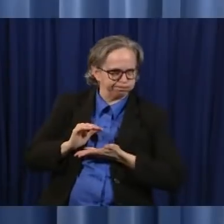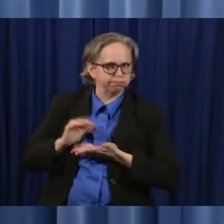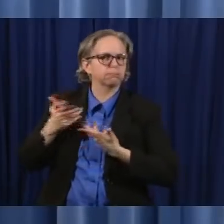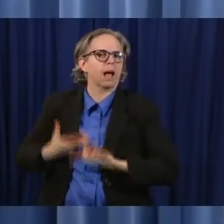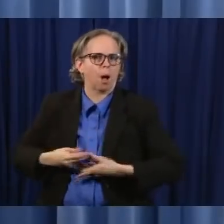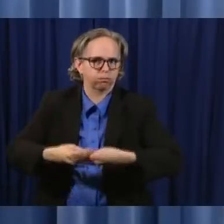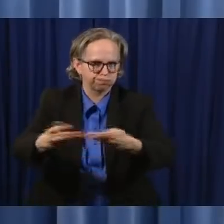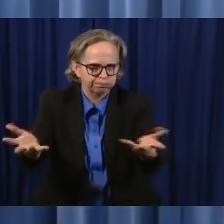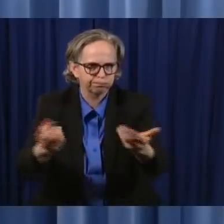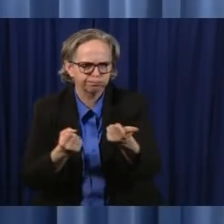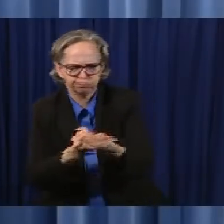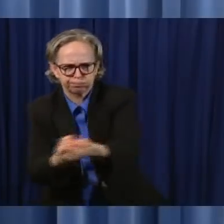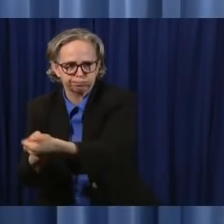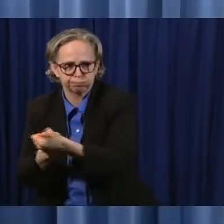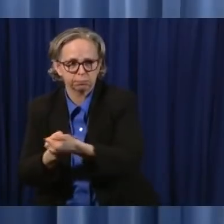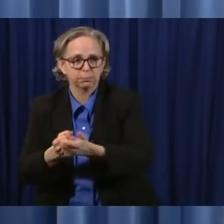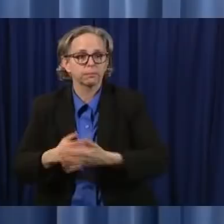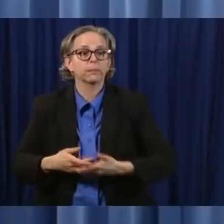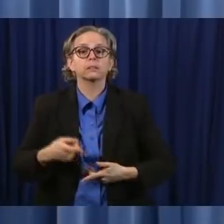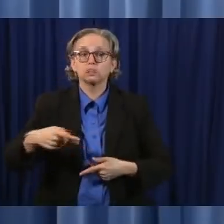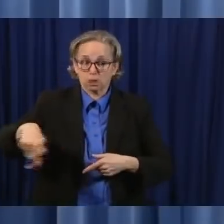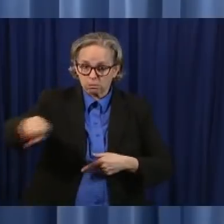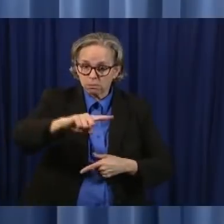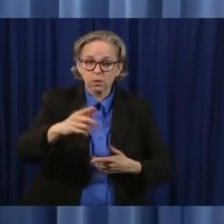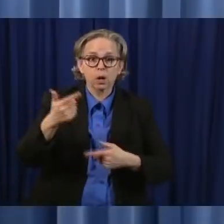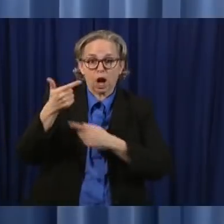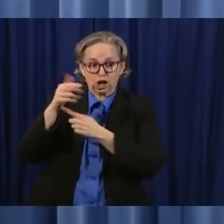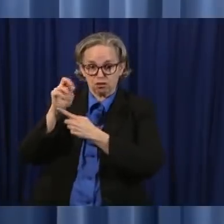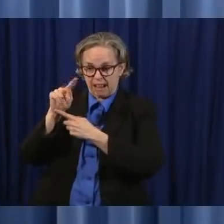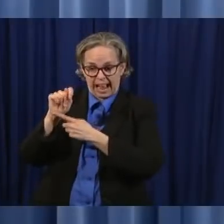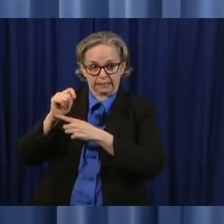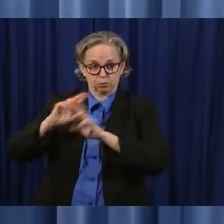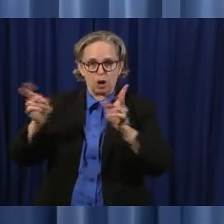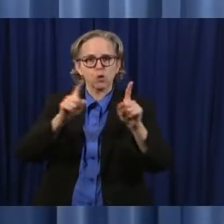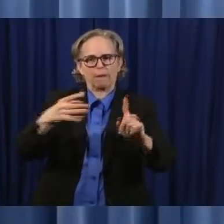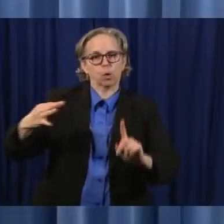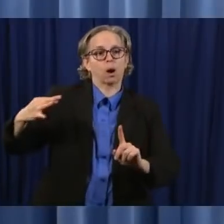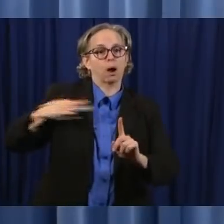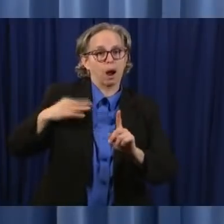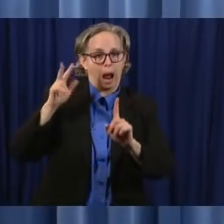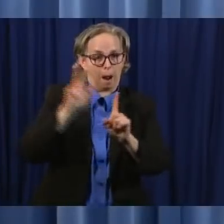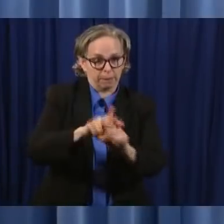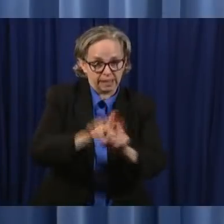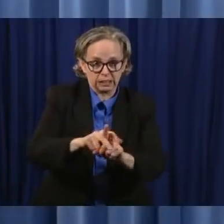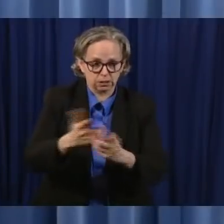OUR OHIO CRIMINAL JUSTICE SERVICE AS PART OF THE FEDERAL C.A.R.E.S. AT. O CJS IS NOW READY TO ACCEPT GRANT FUNDING APPLICATIONS FROM